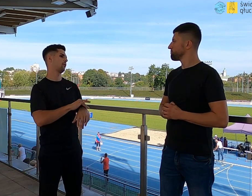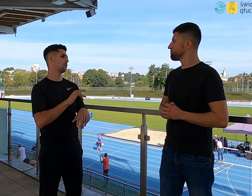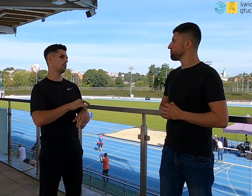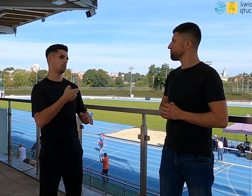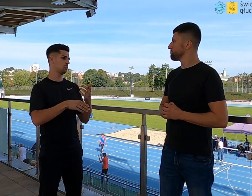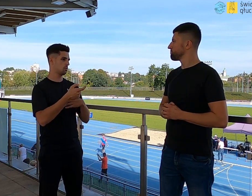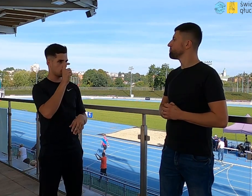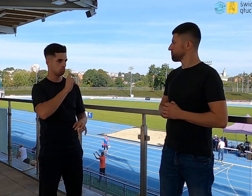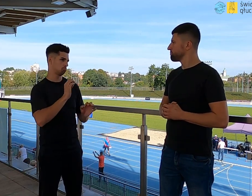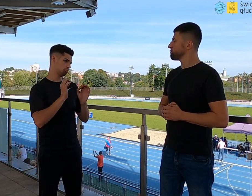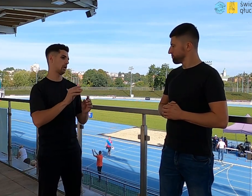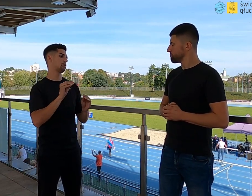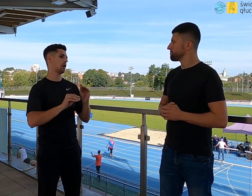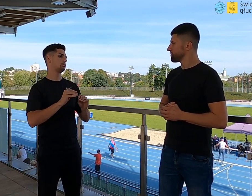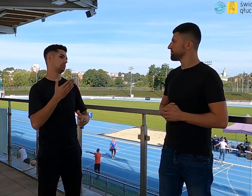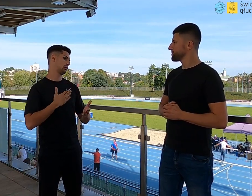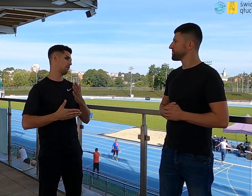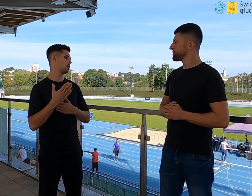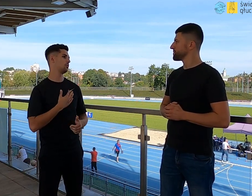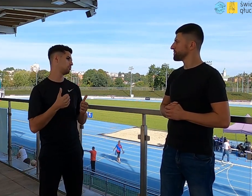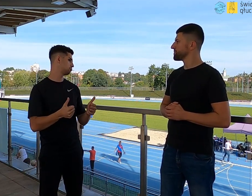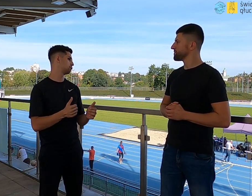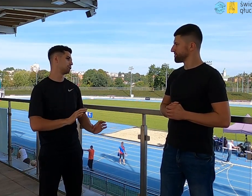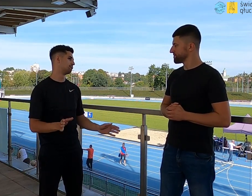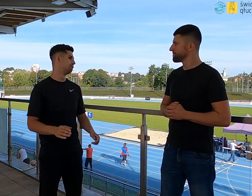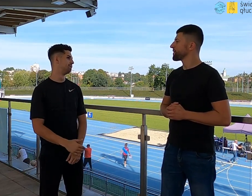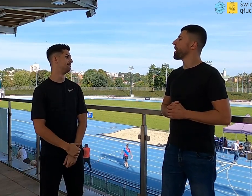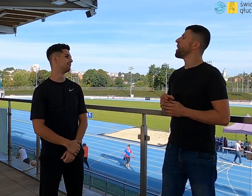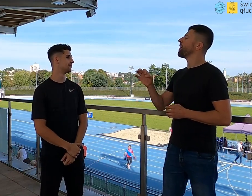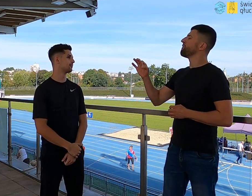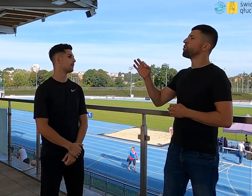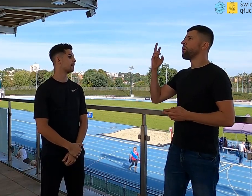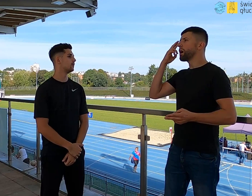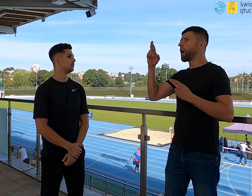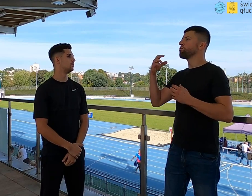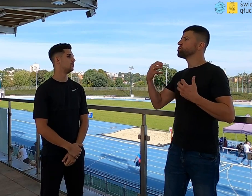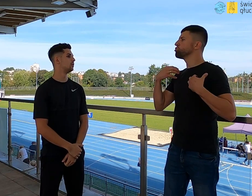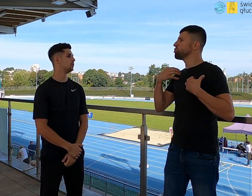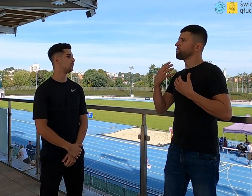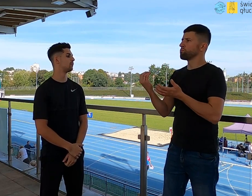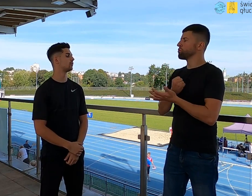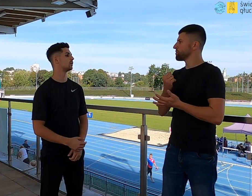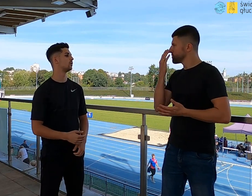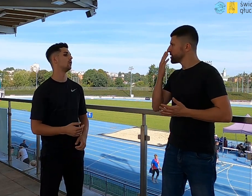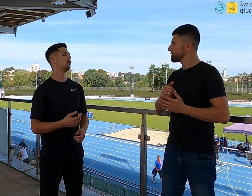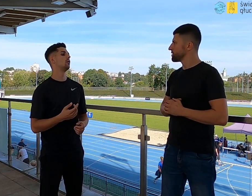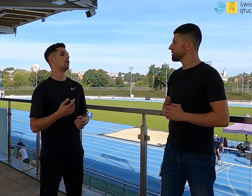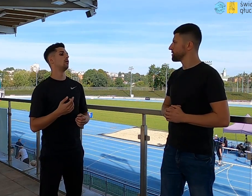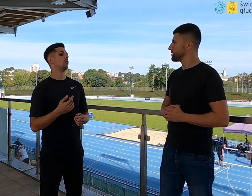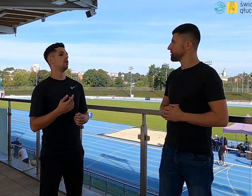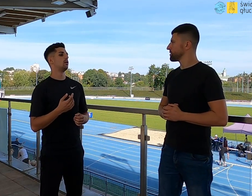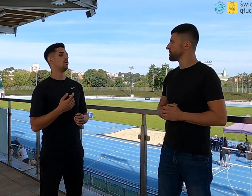But I achieved good results, the coach is satisfied with me. What is your personal best record?